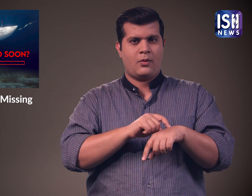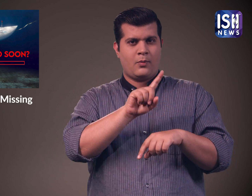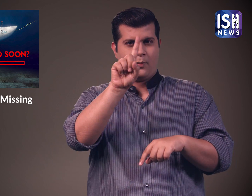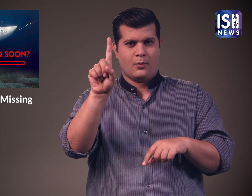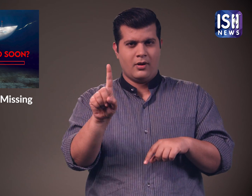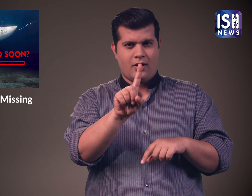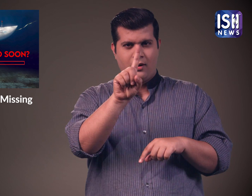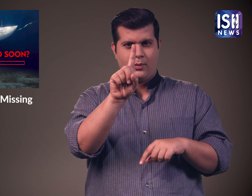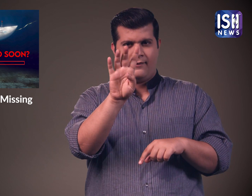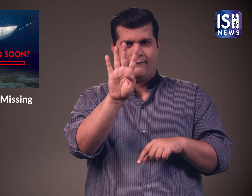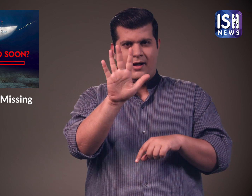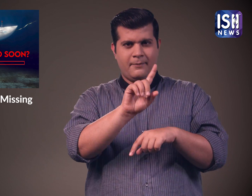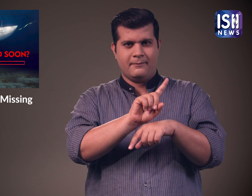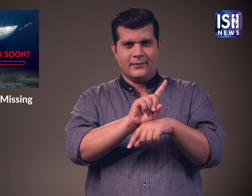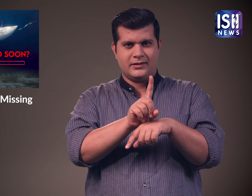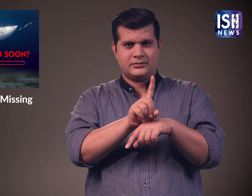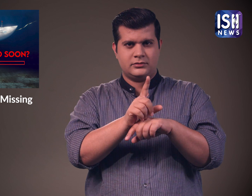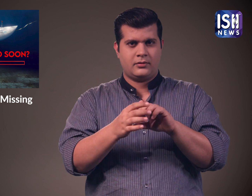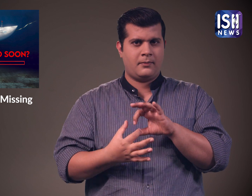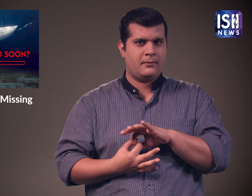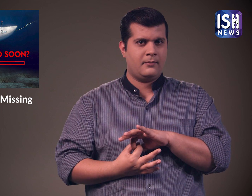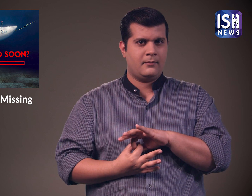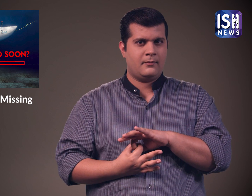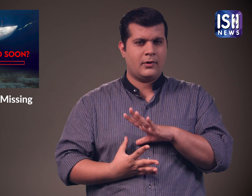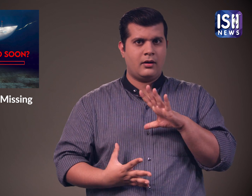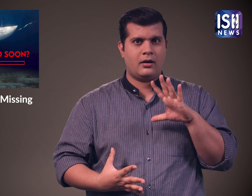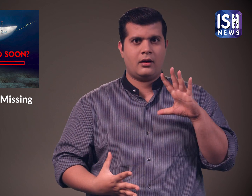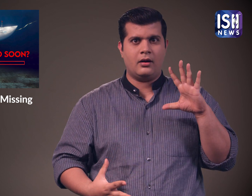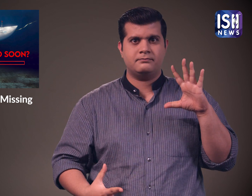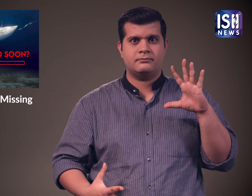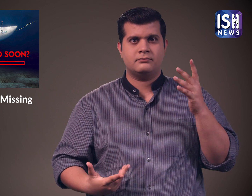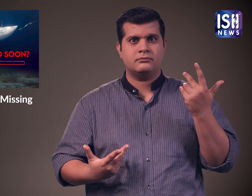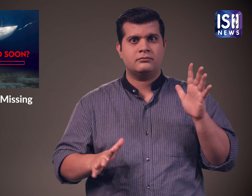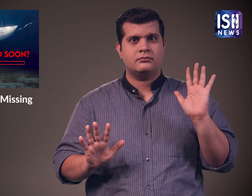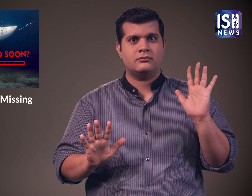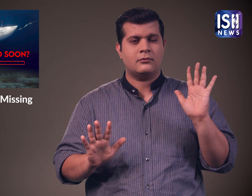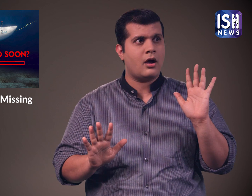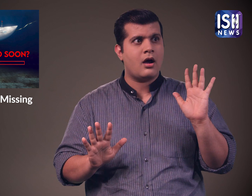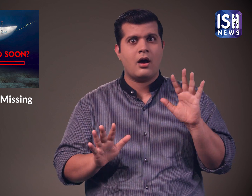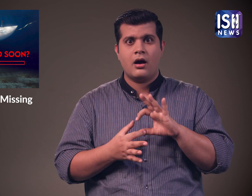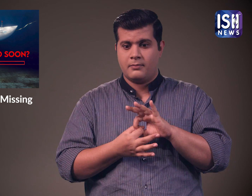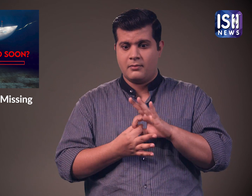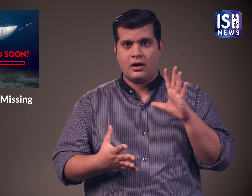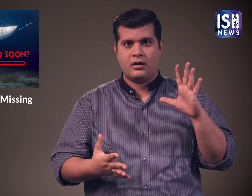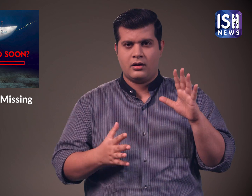However, communications between the submersible and the surface vessel was lost lost 1 hour and 45 minutes